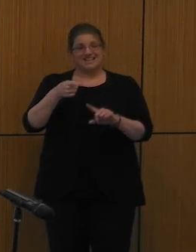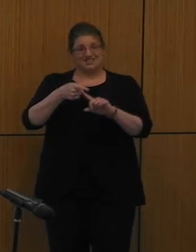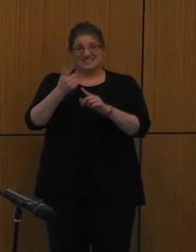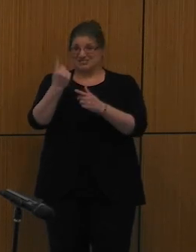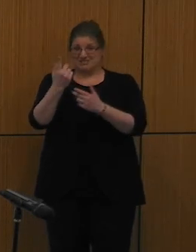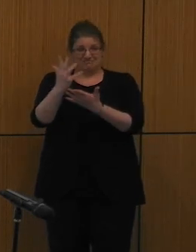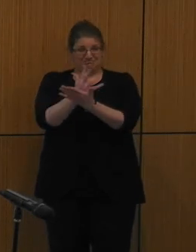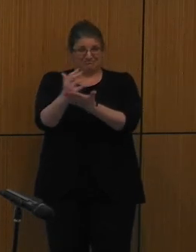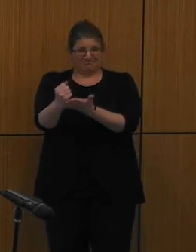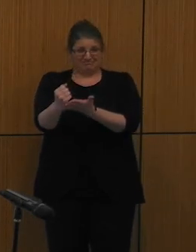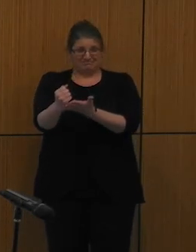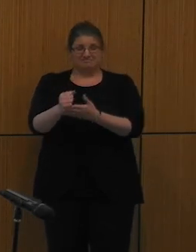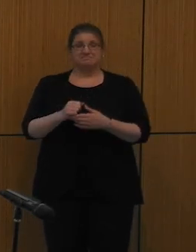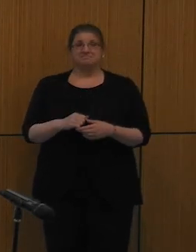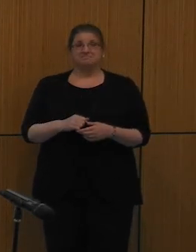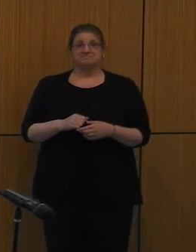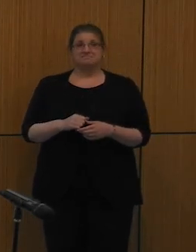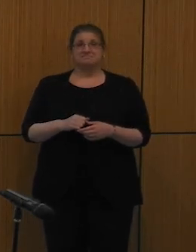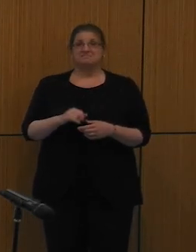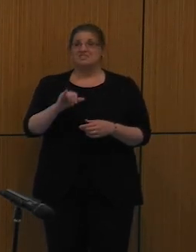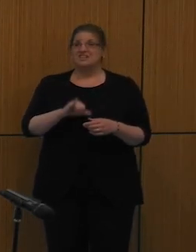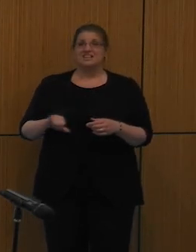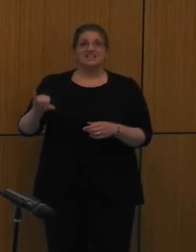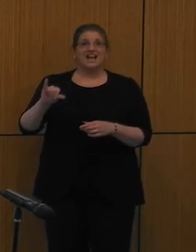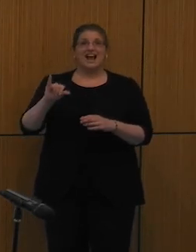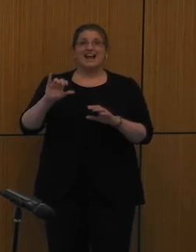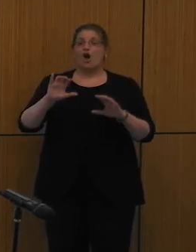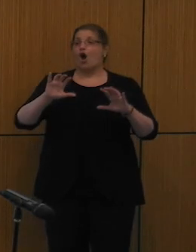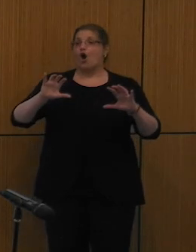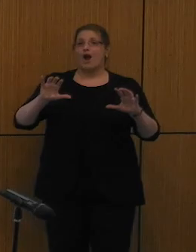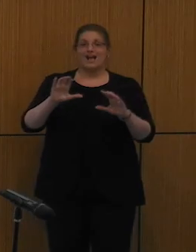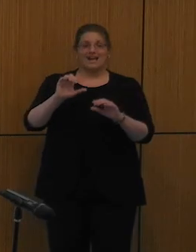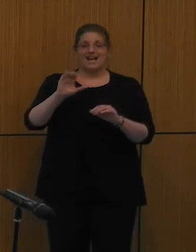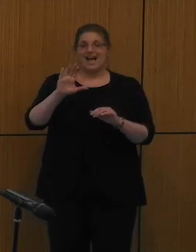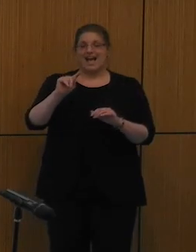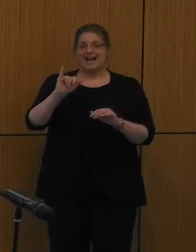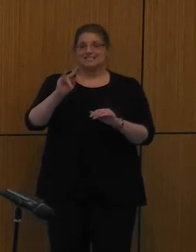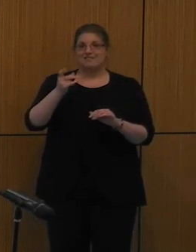And this is like our activators and inhibitors. So if we look at the chemistry of the bees